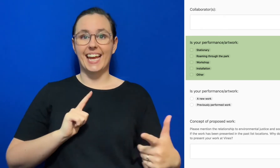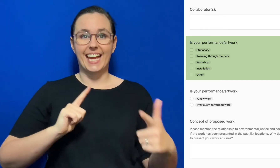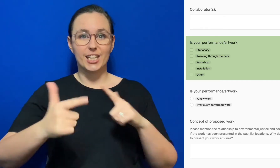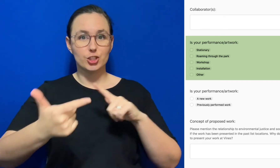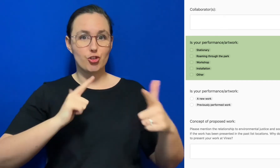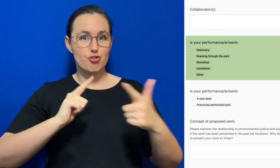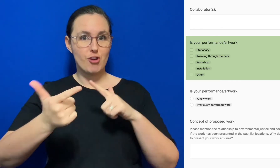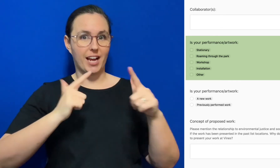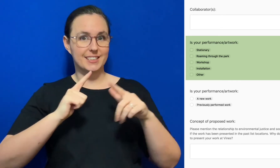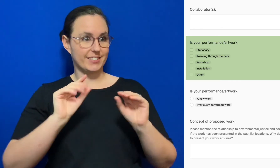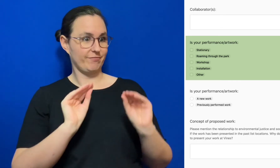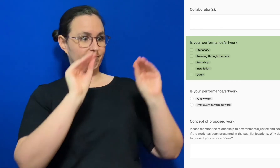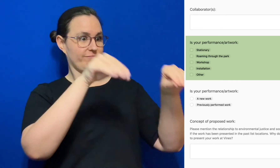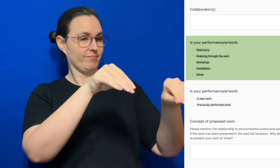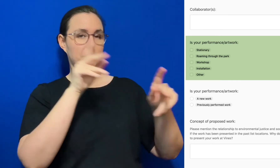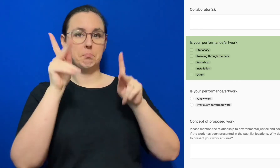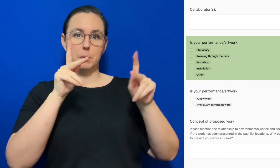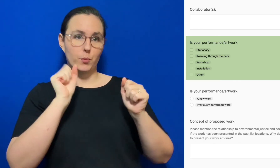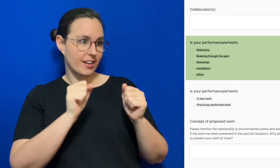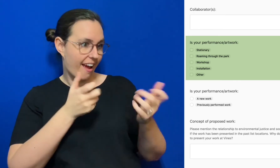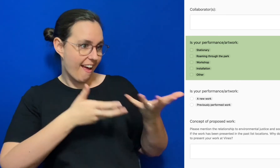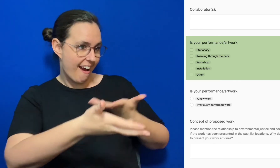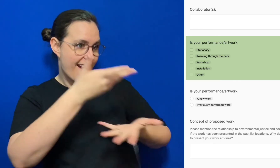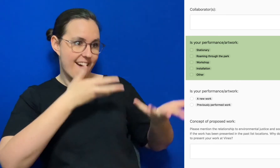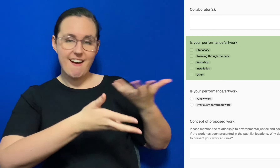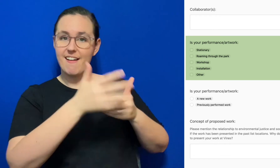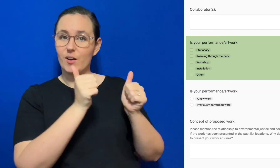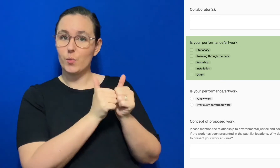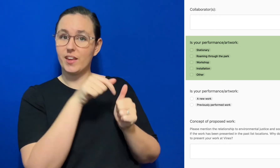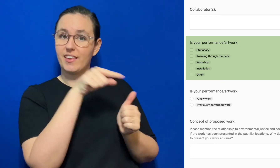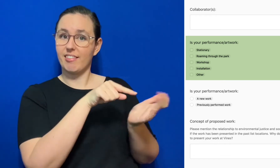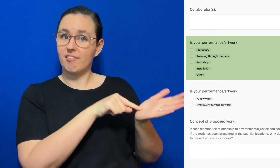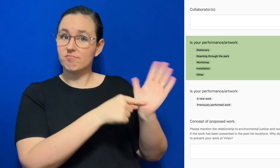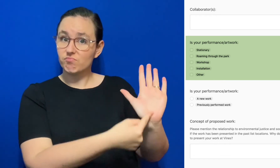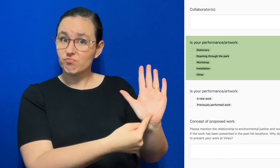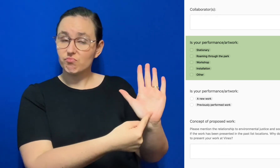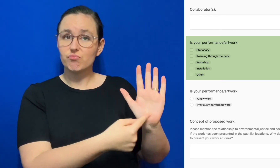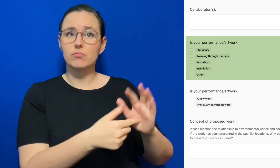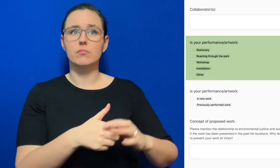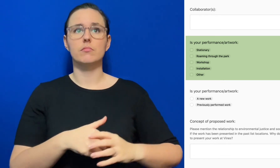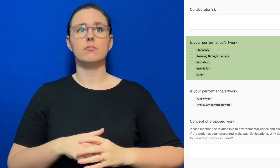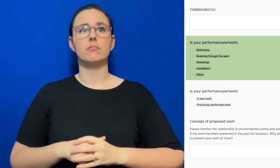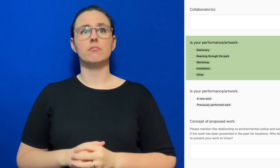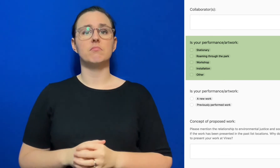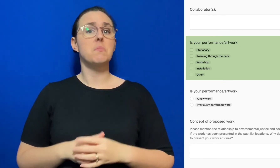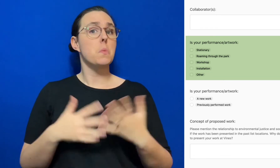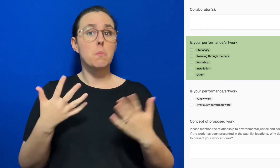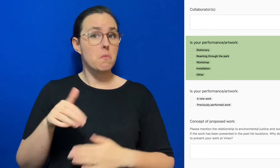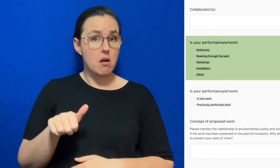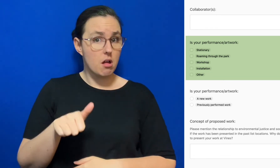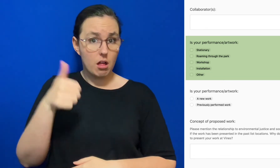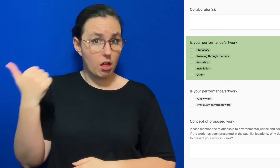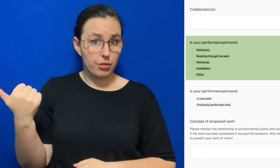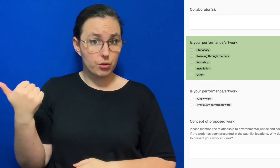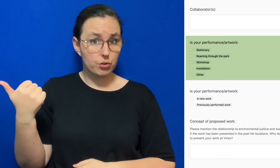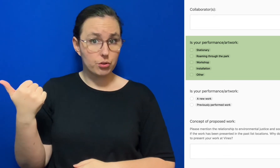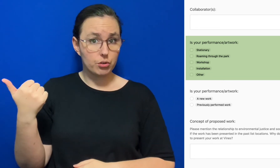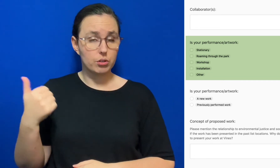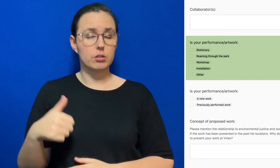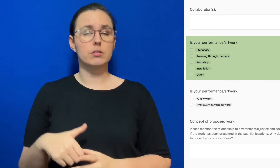Interactive installation Other